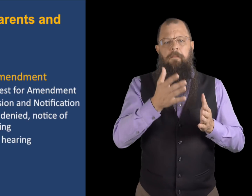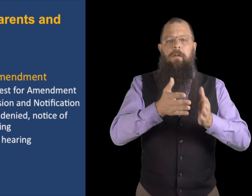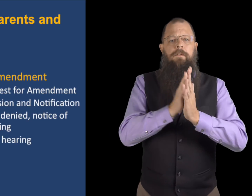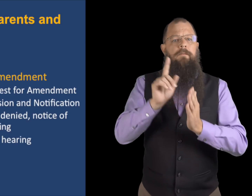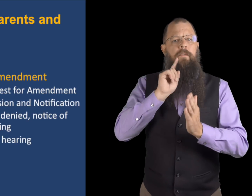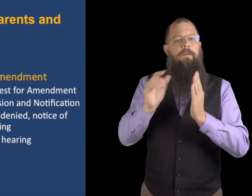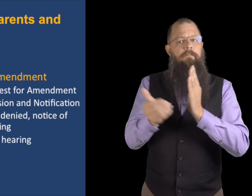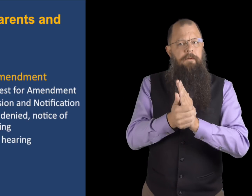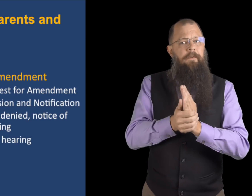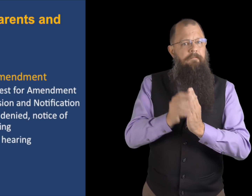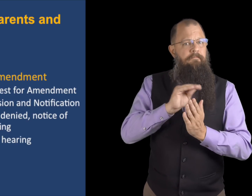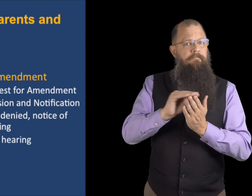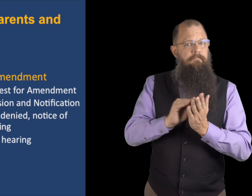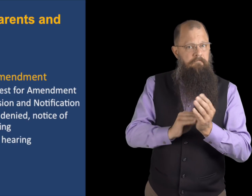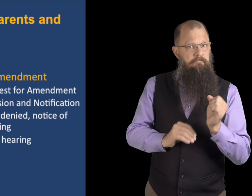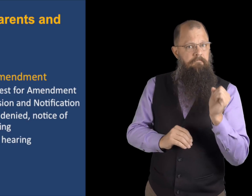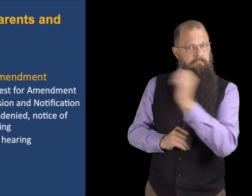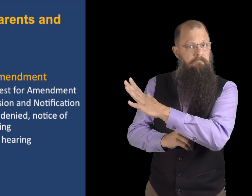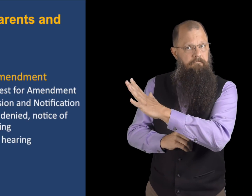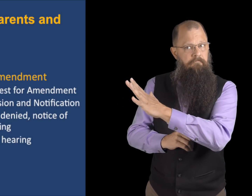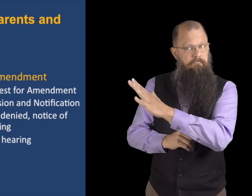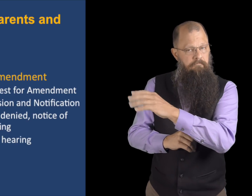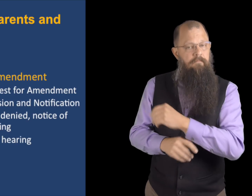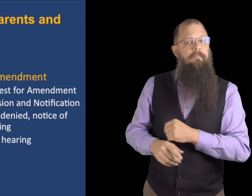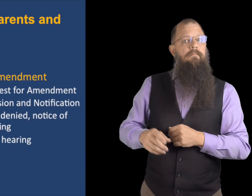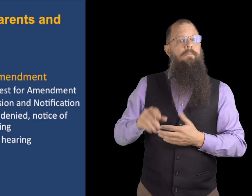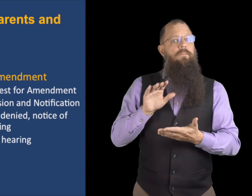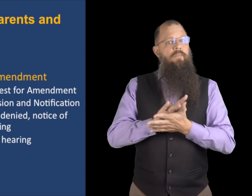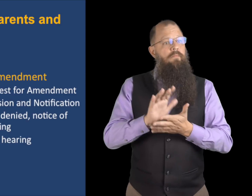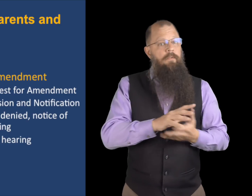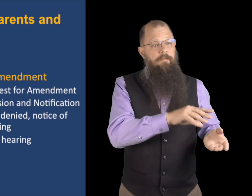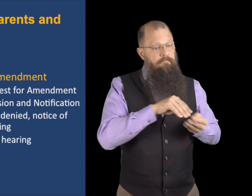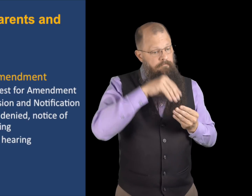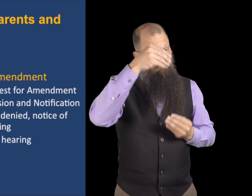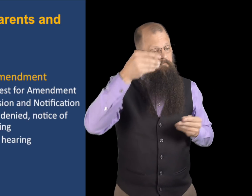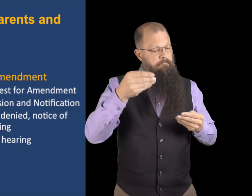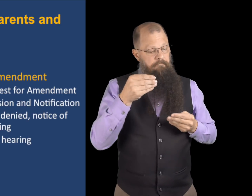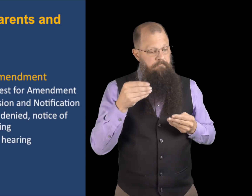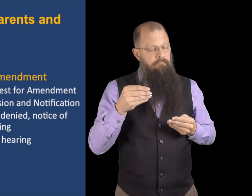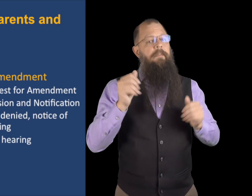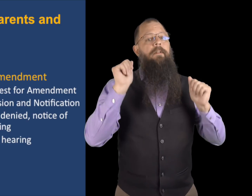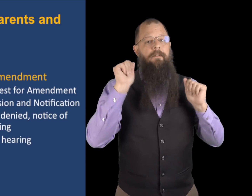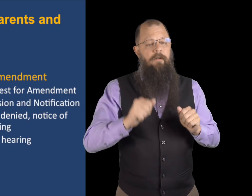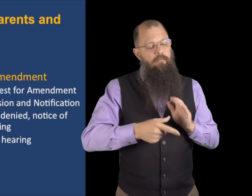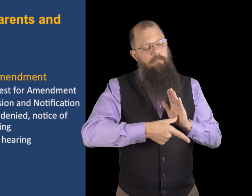or inaccurate information, they're able to first submit their request in writing